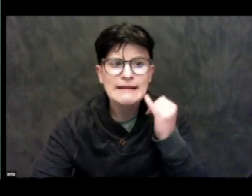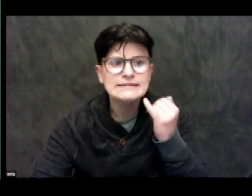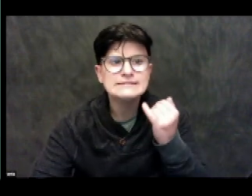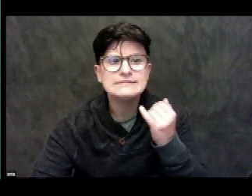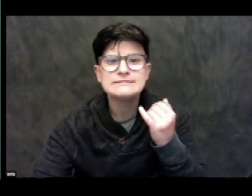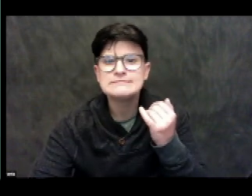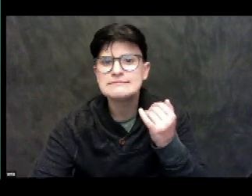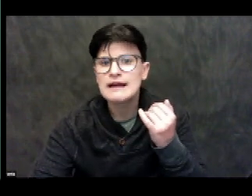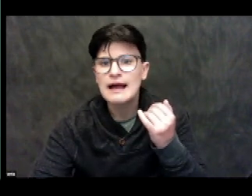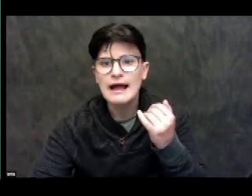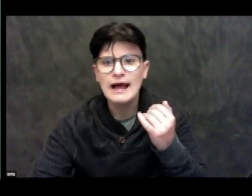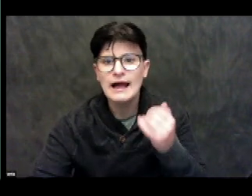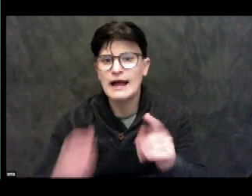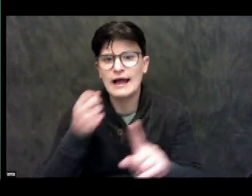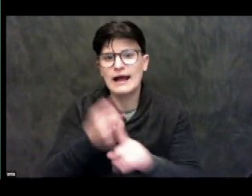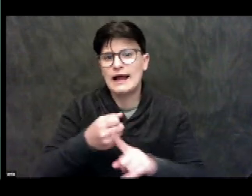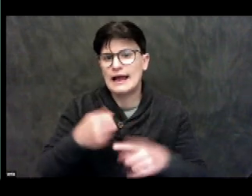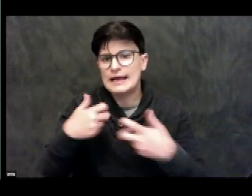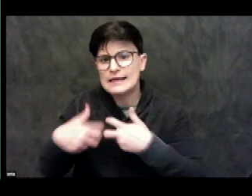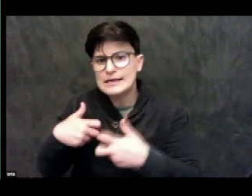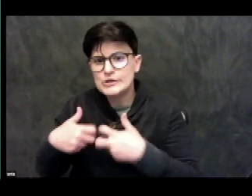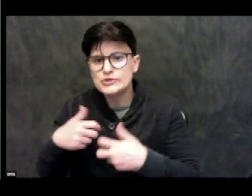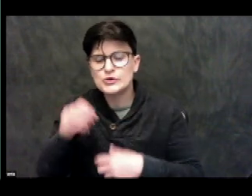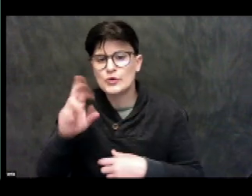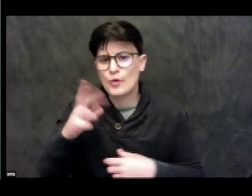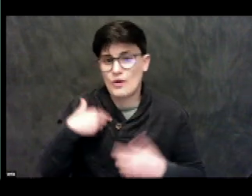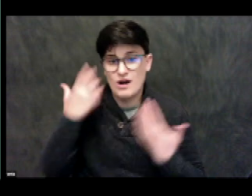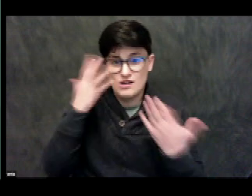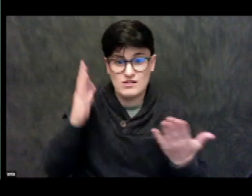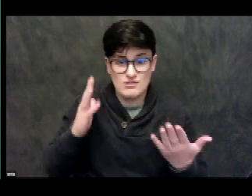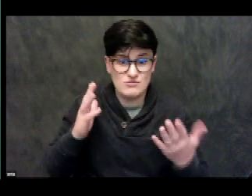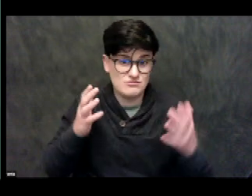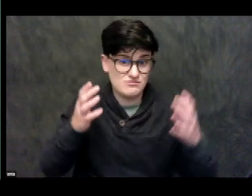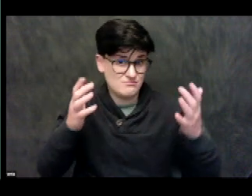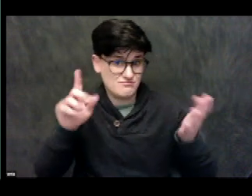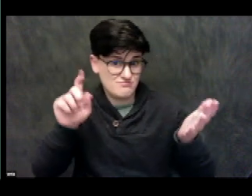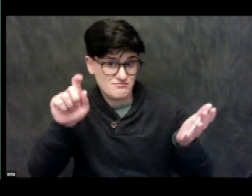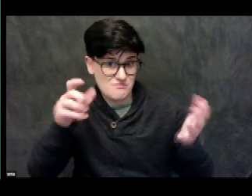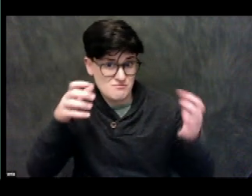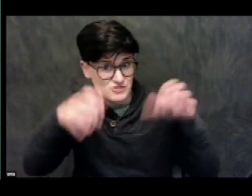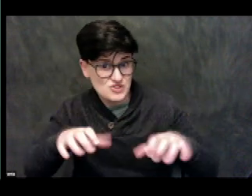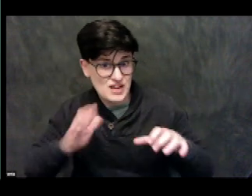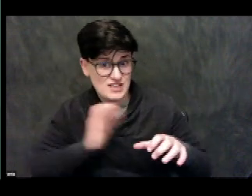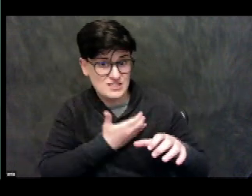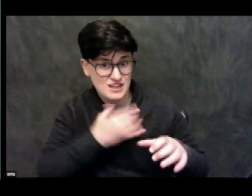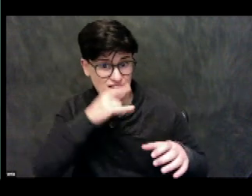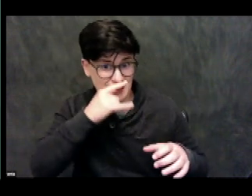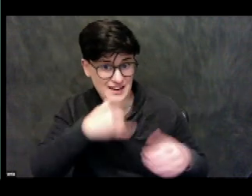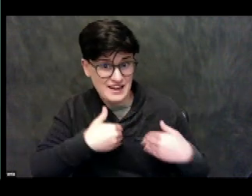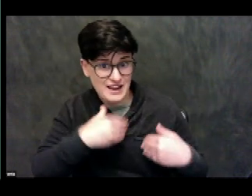didn't know if there was a chance that a baby could have a spine obiphidide. I wanted to be close to Children's Hospital